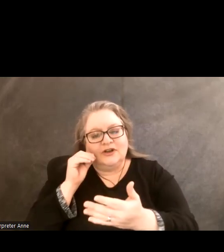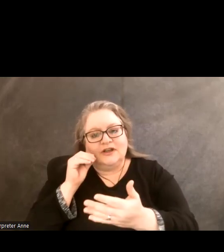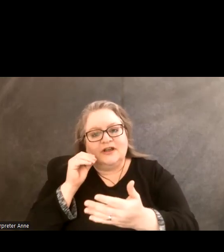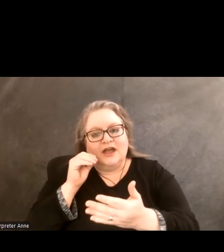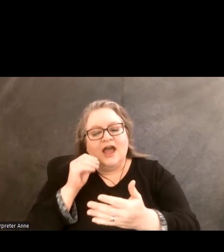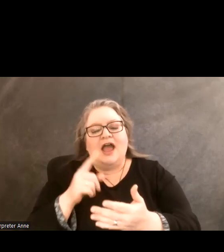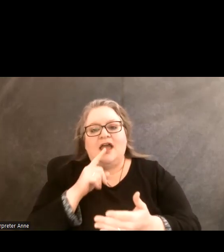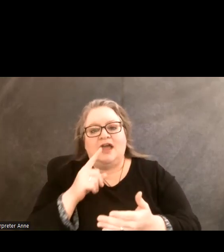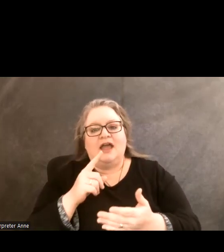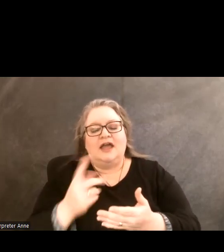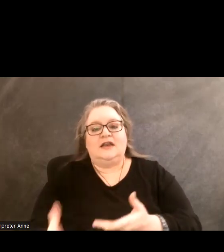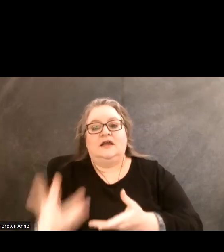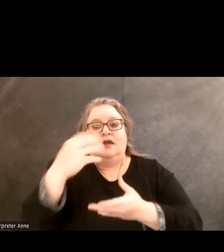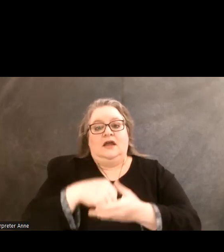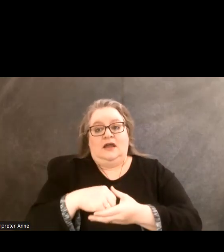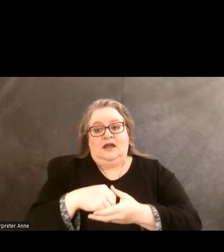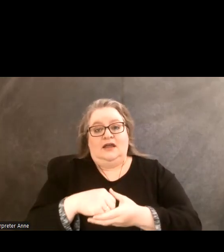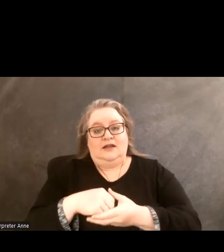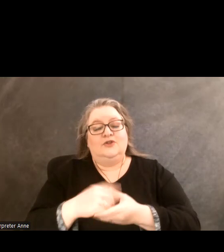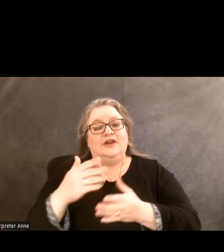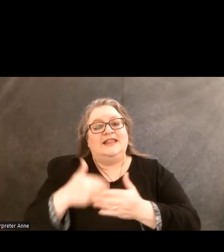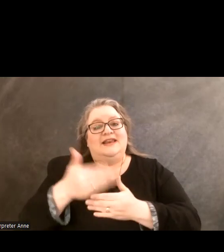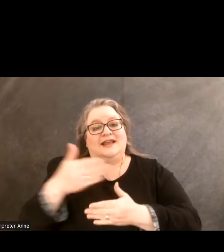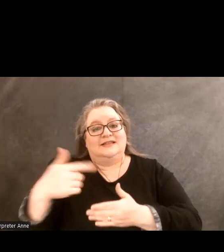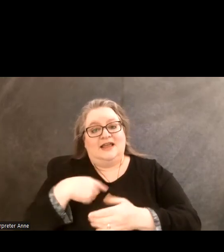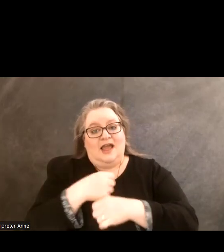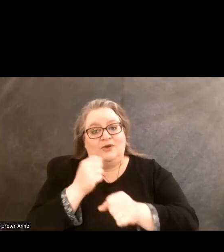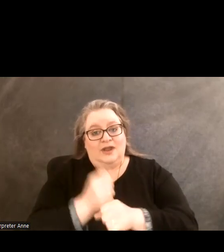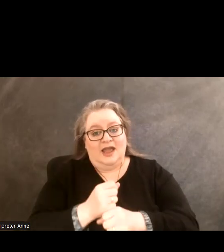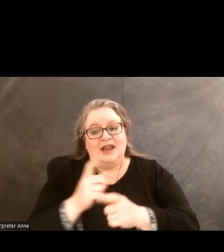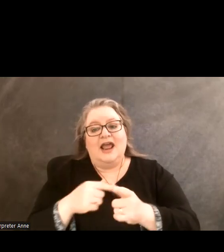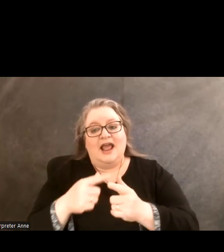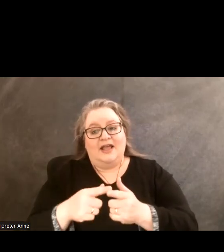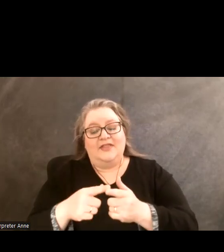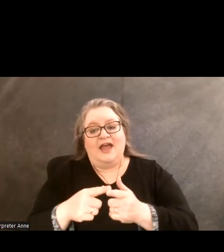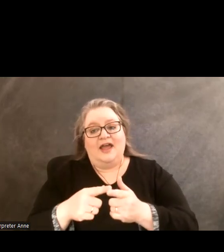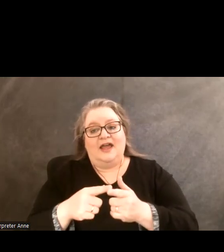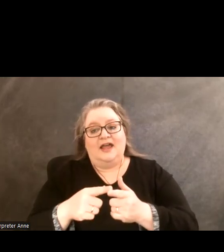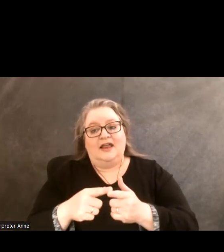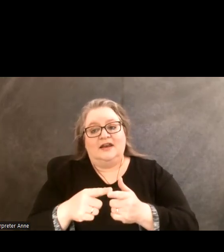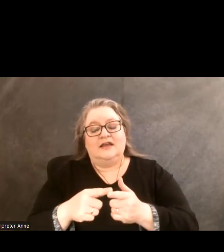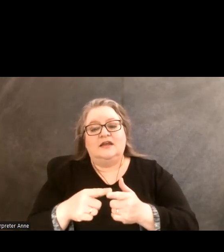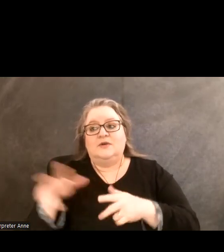into the next thing I create. And then to pull in more axes of